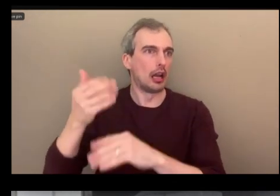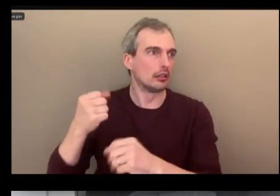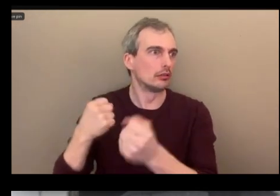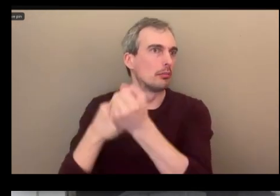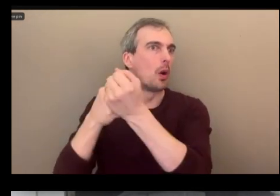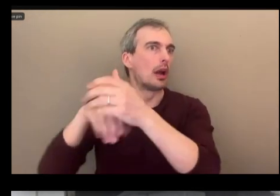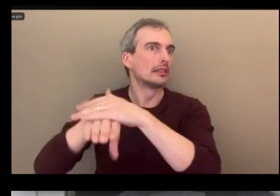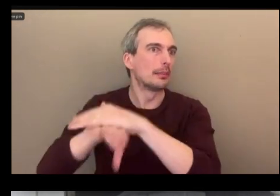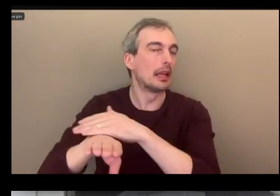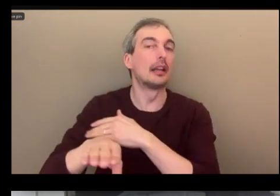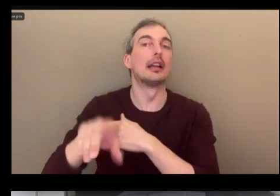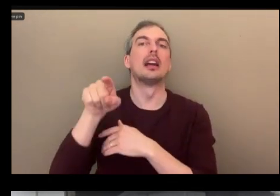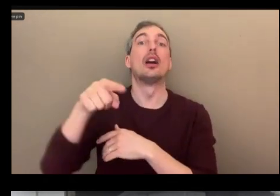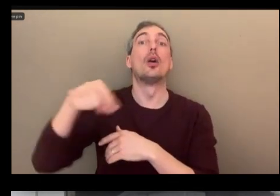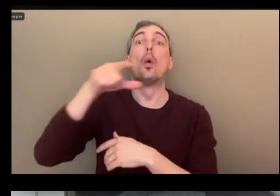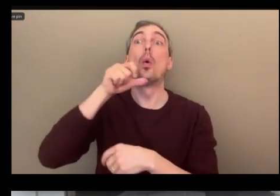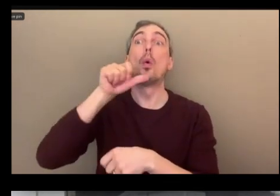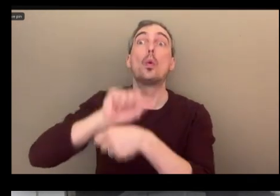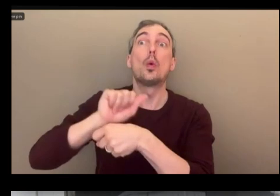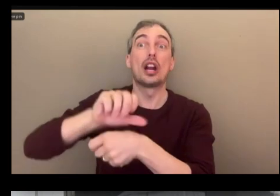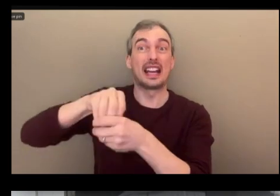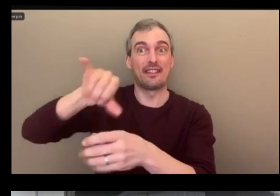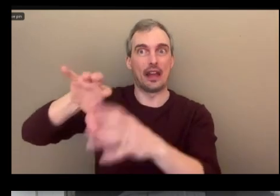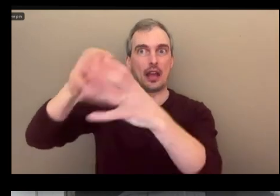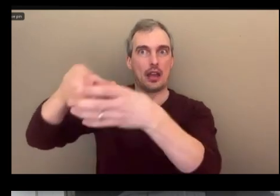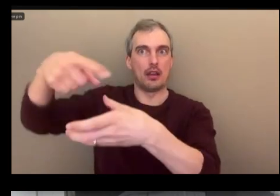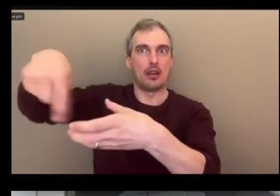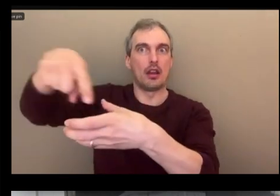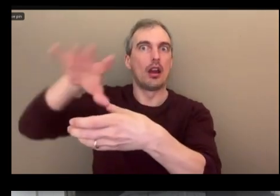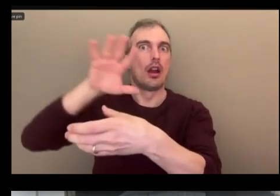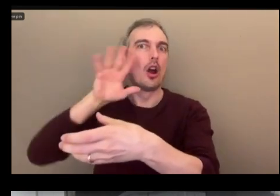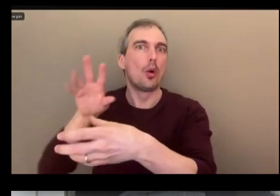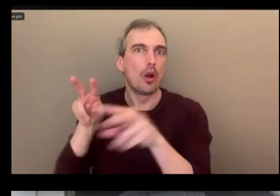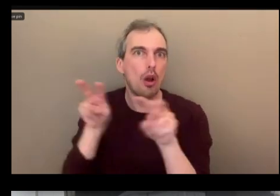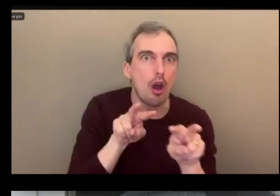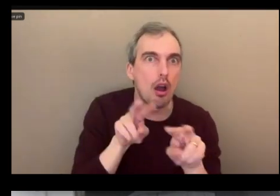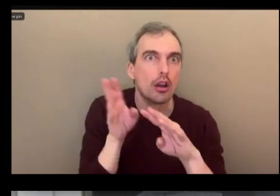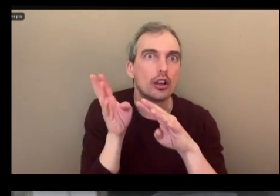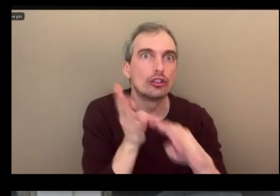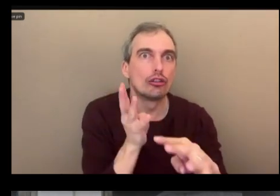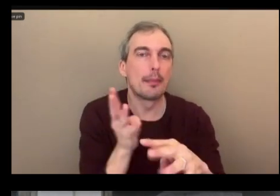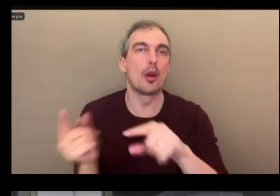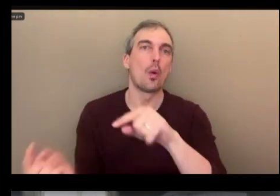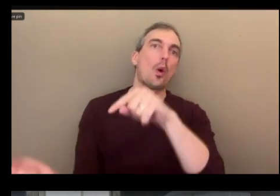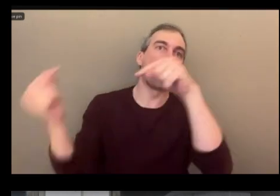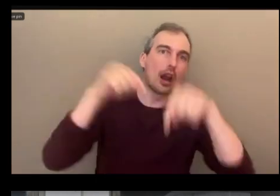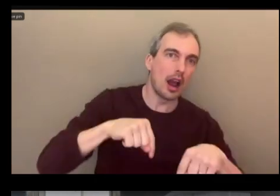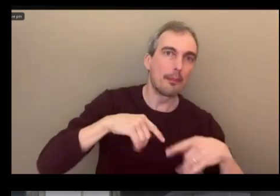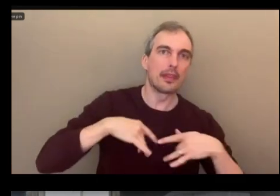And that is just the best way of connecting the dots, to really share the message of why accessibility is just so important.